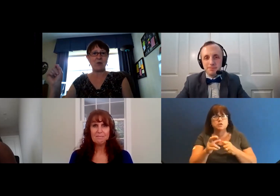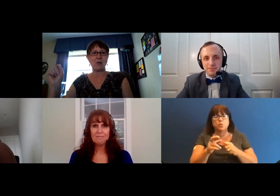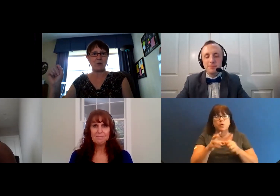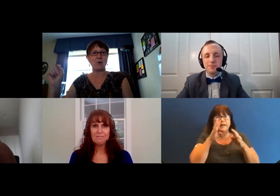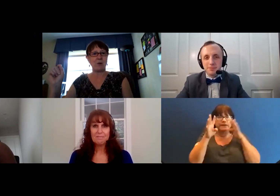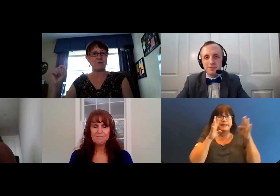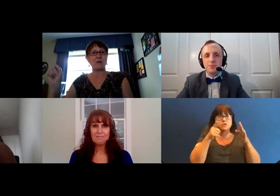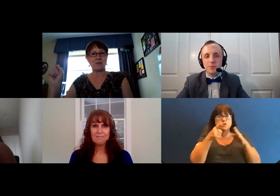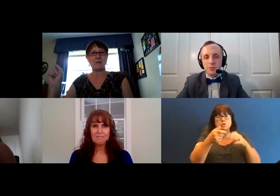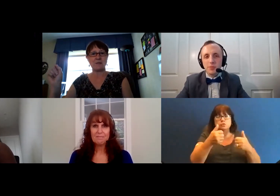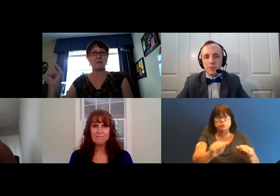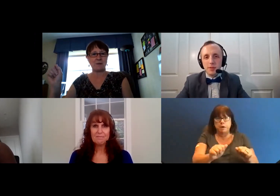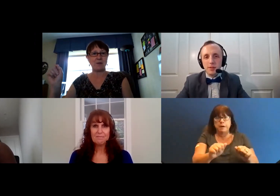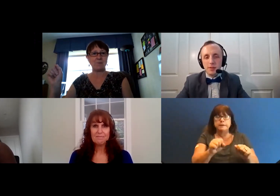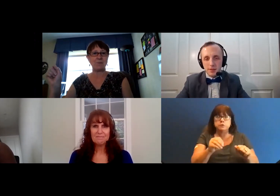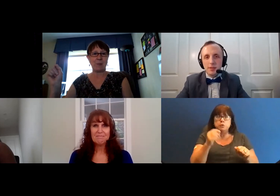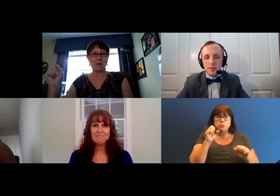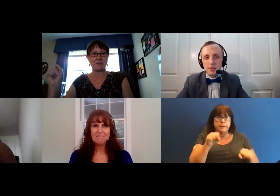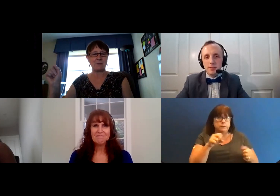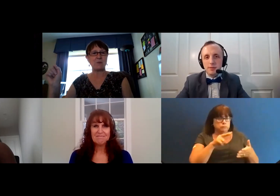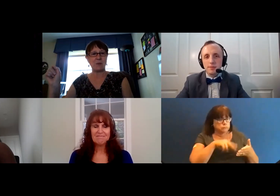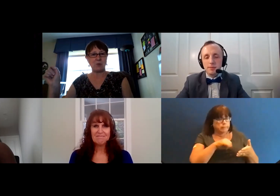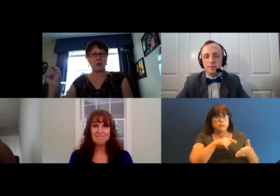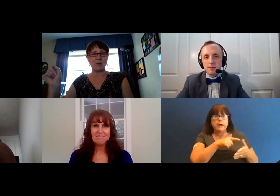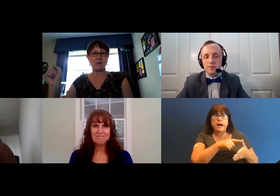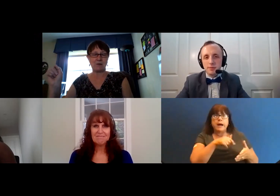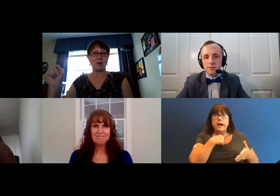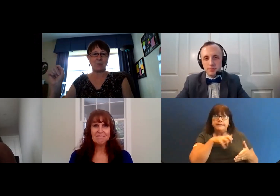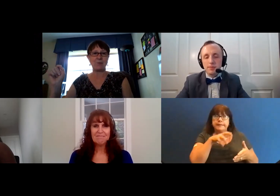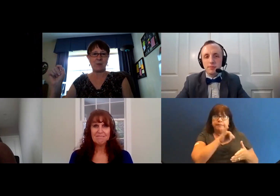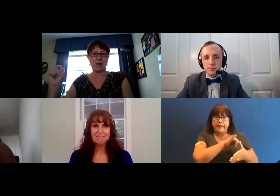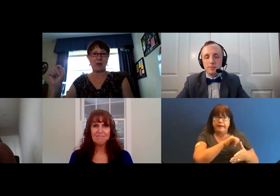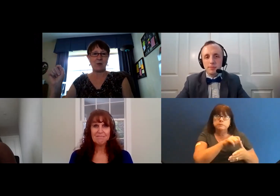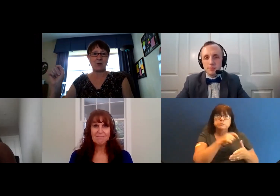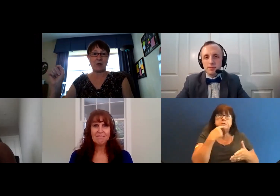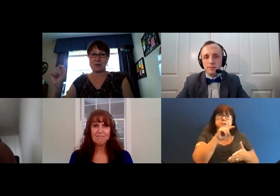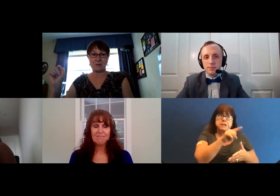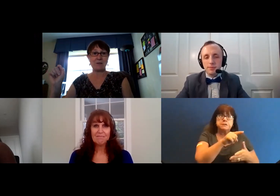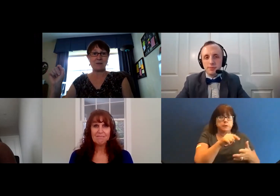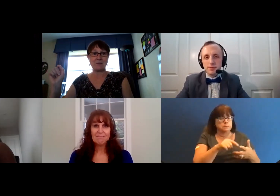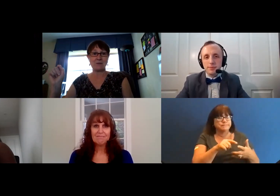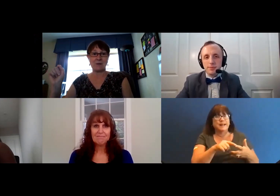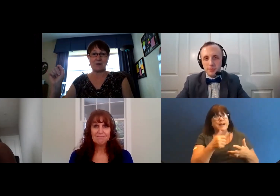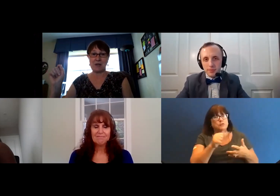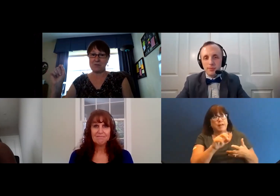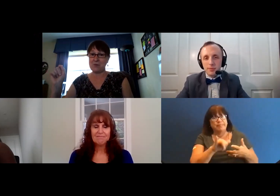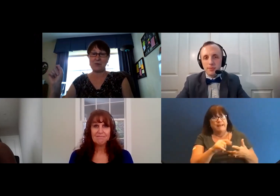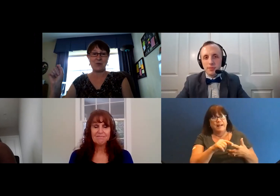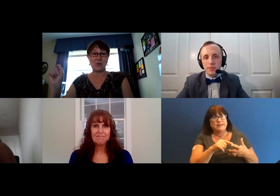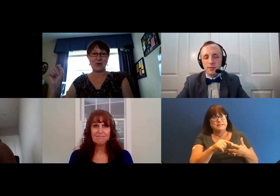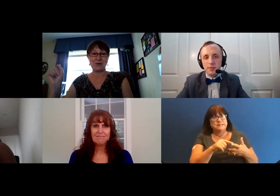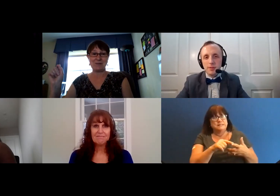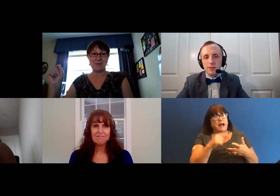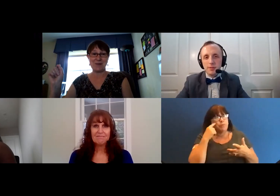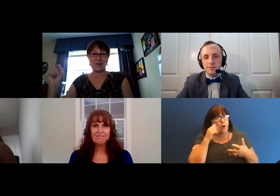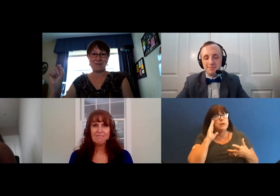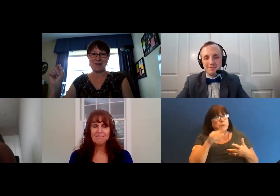"okay well I did this and it seems to be working" or "I did this, I thought it would work but